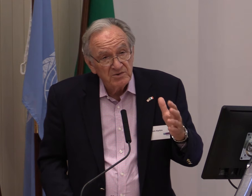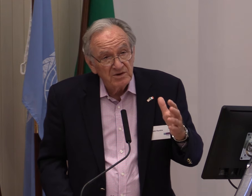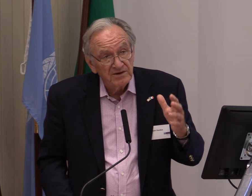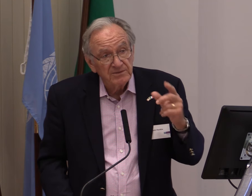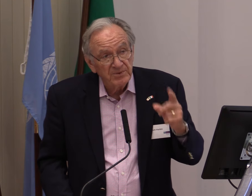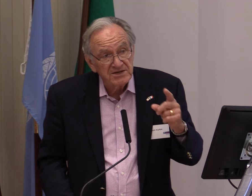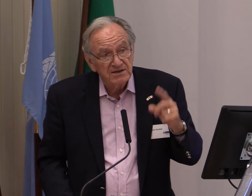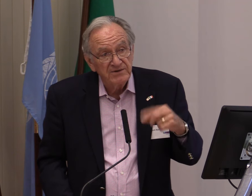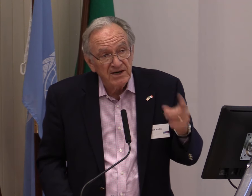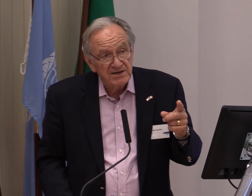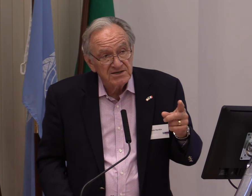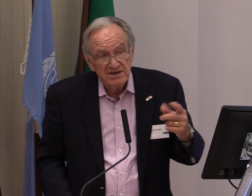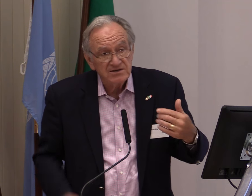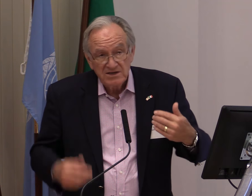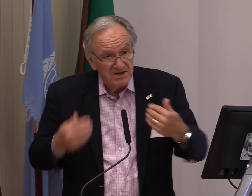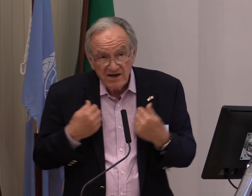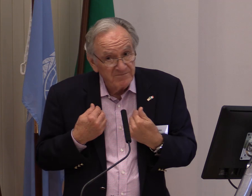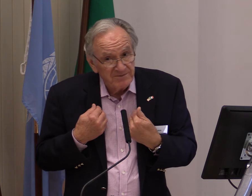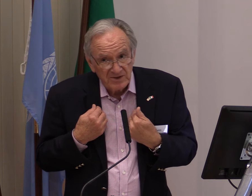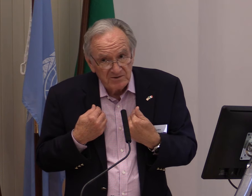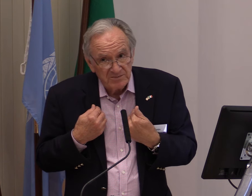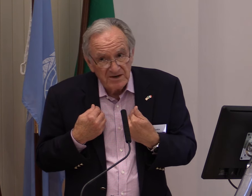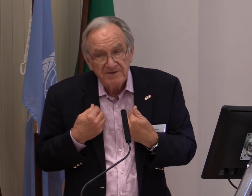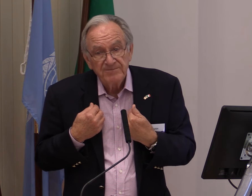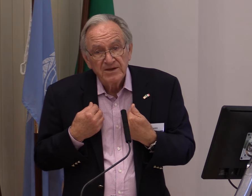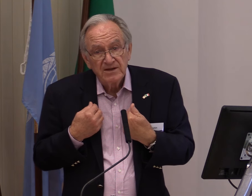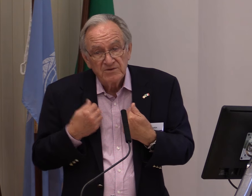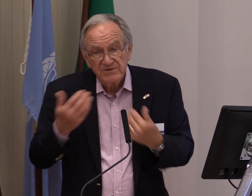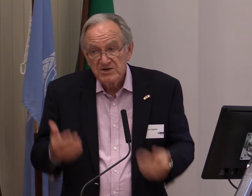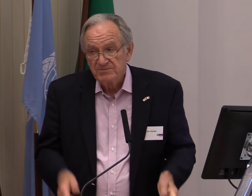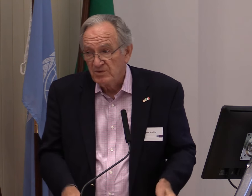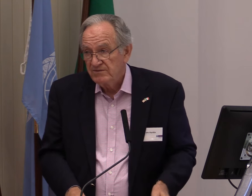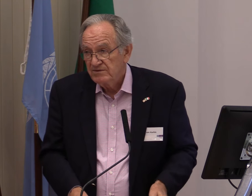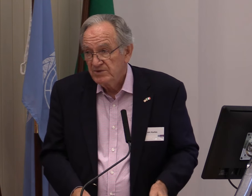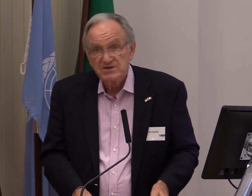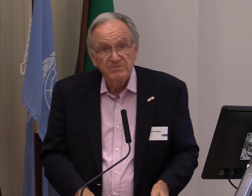stroke of luck, the President of the US, not of my political party, was very supportive,